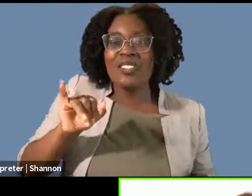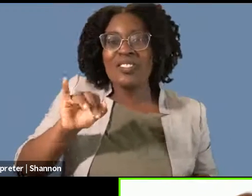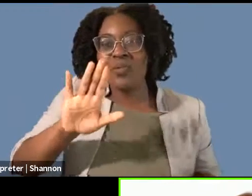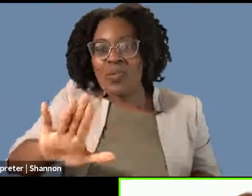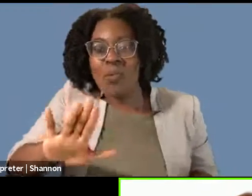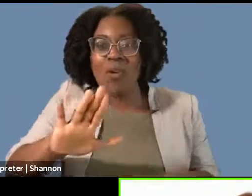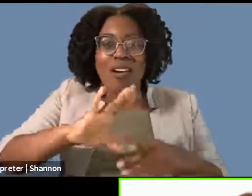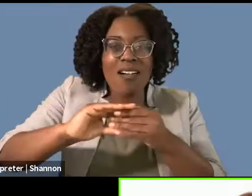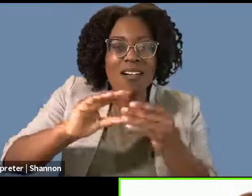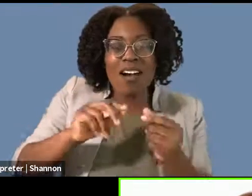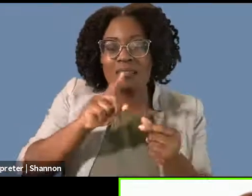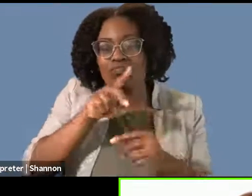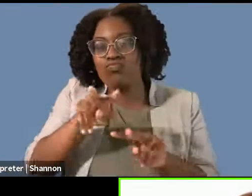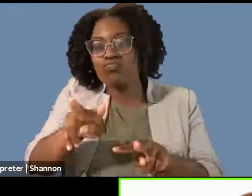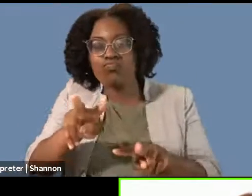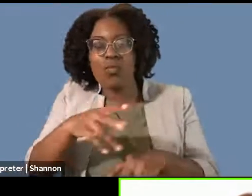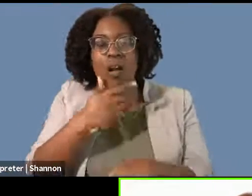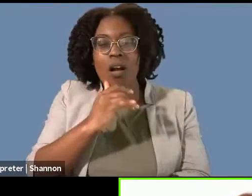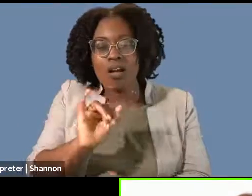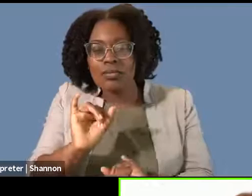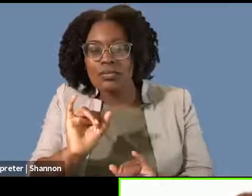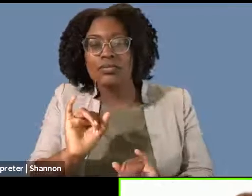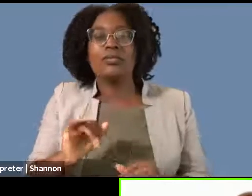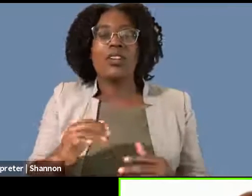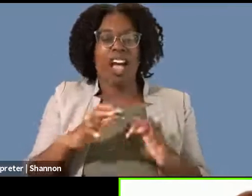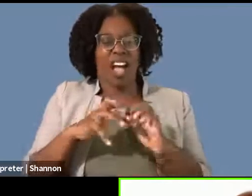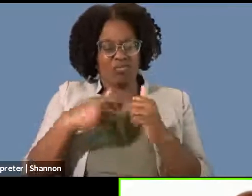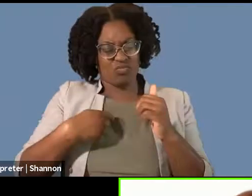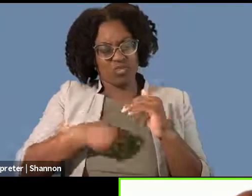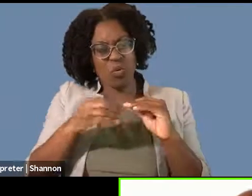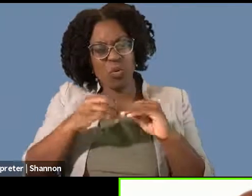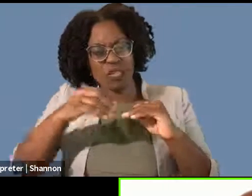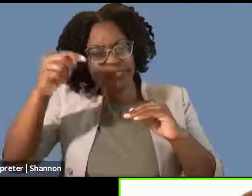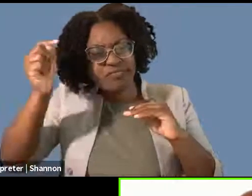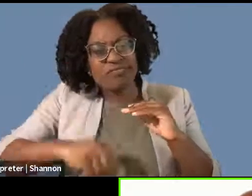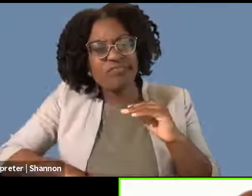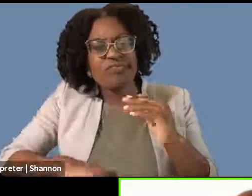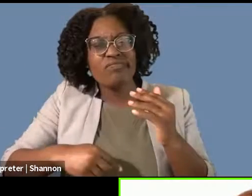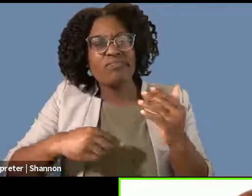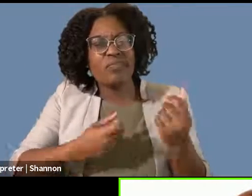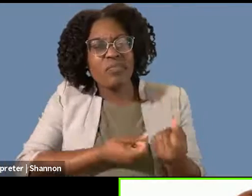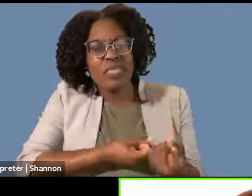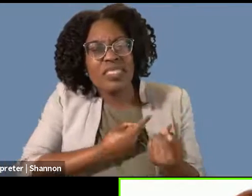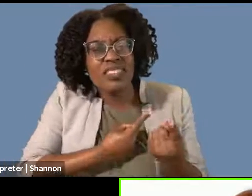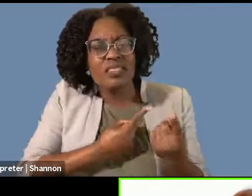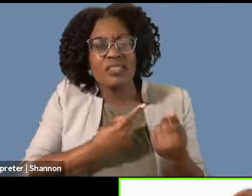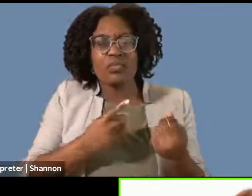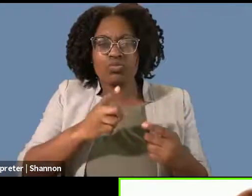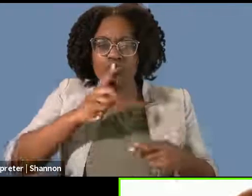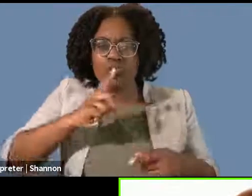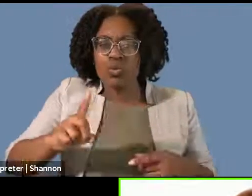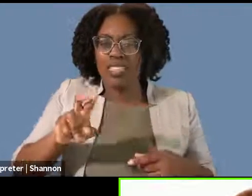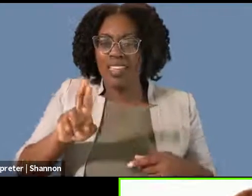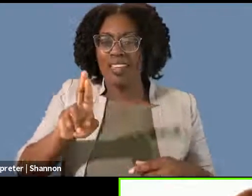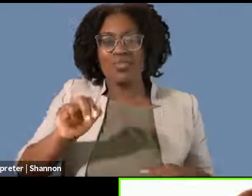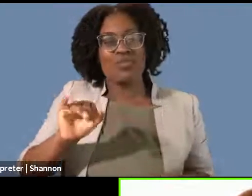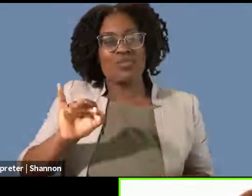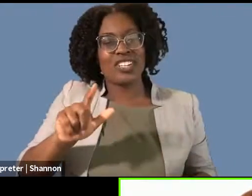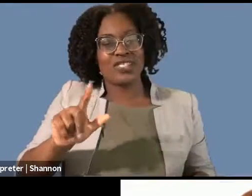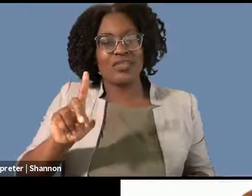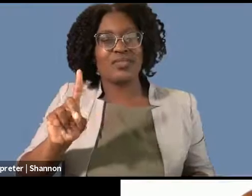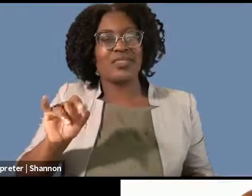so we can bridge racial divides and be there for each other in a deeper way. TERRI GIVENS: Yeah,